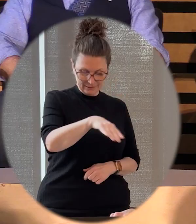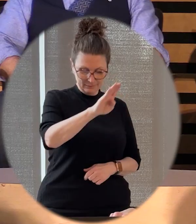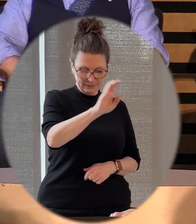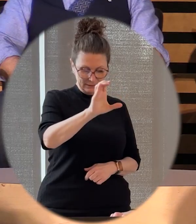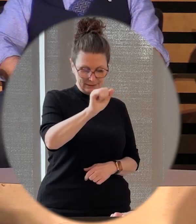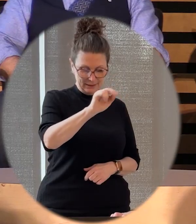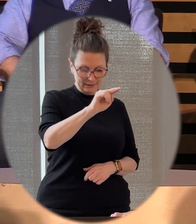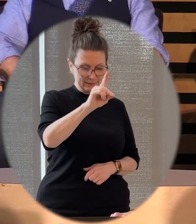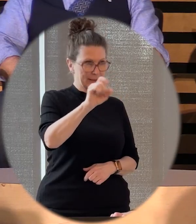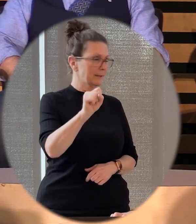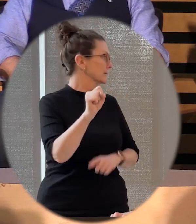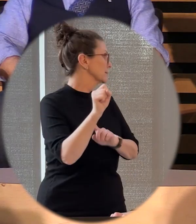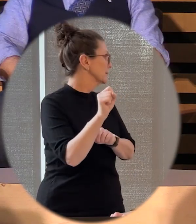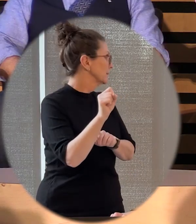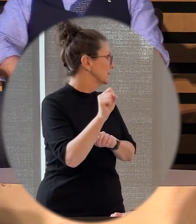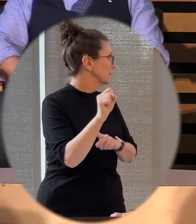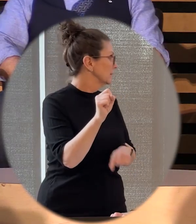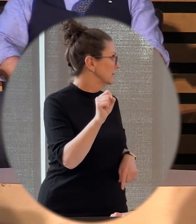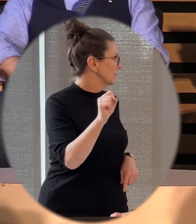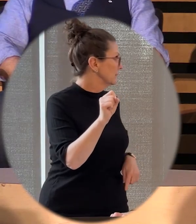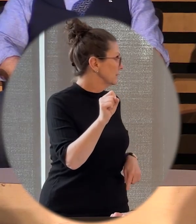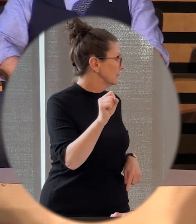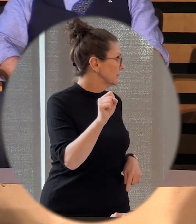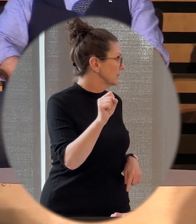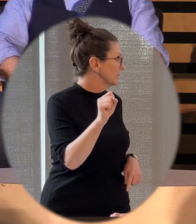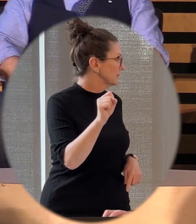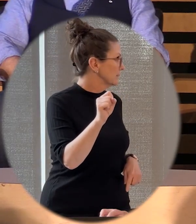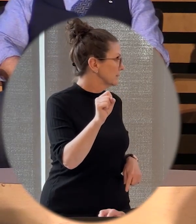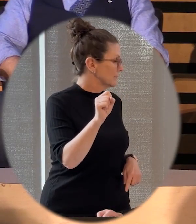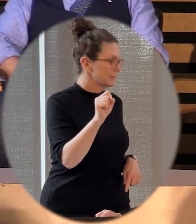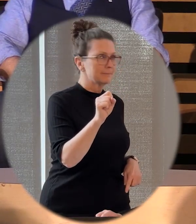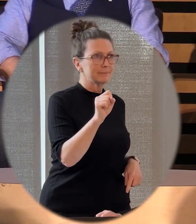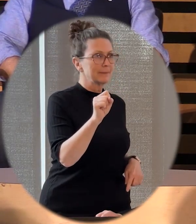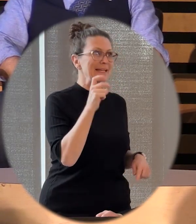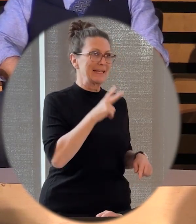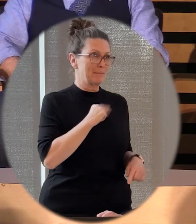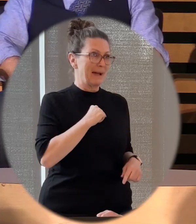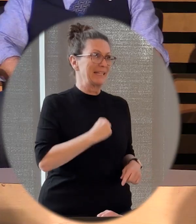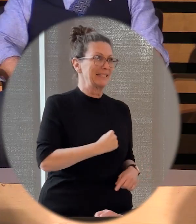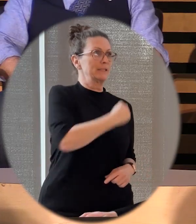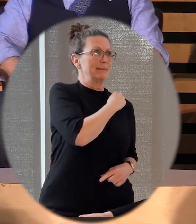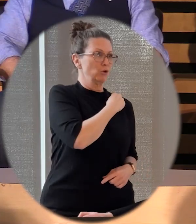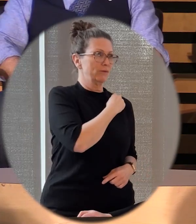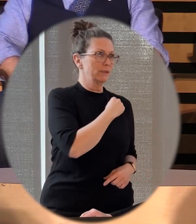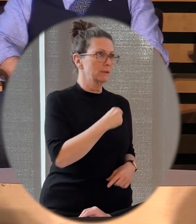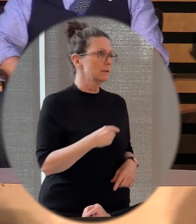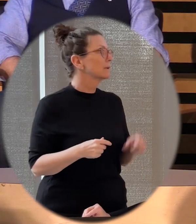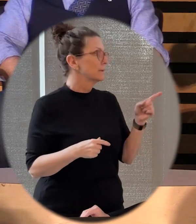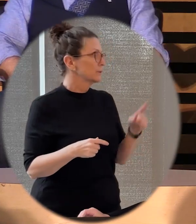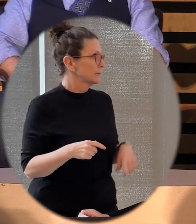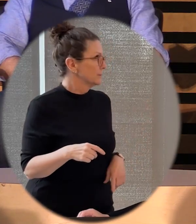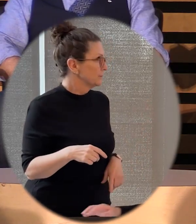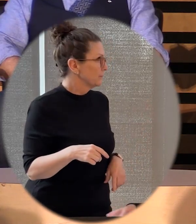on disability society. So I I'm going to veer off topic here for uh for a second. Um about